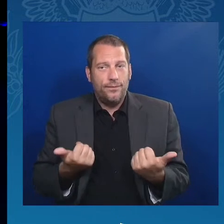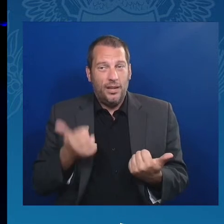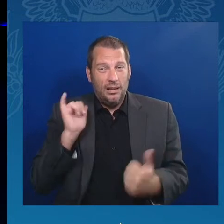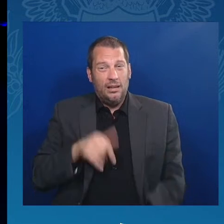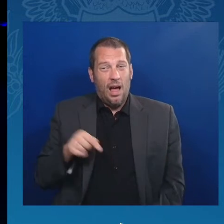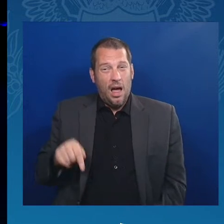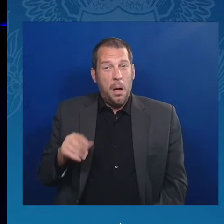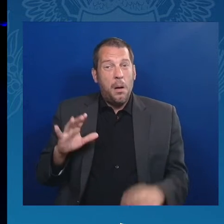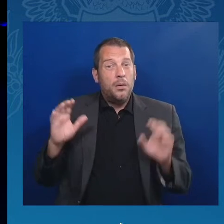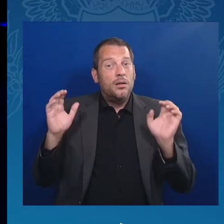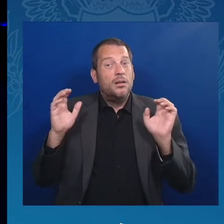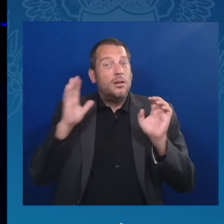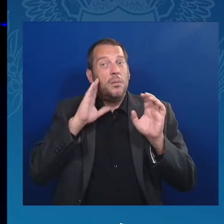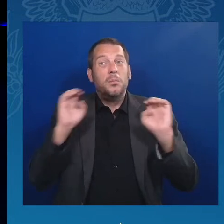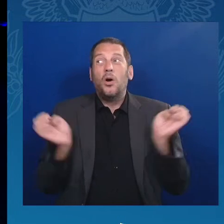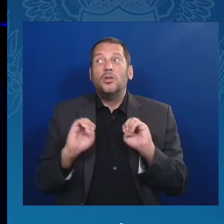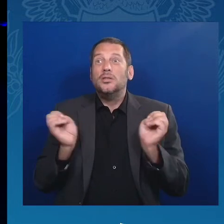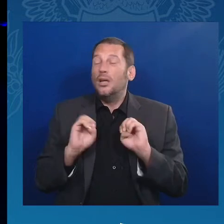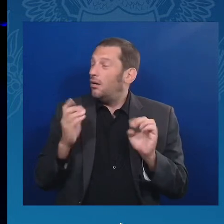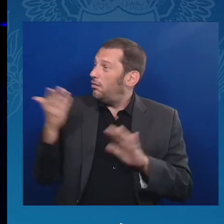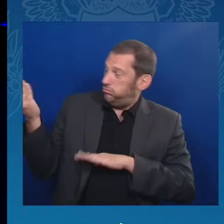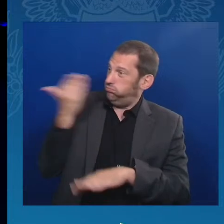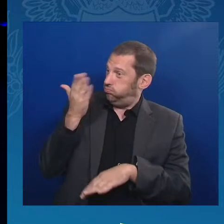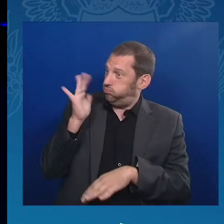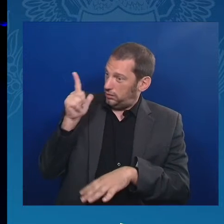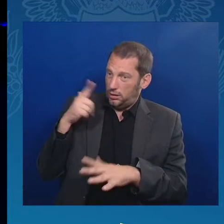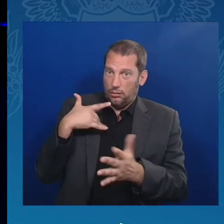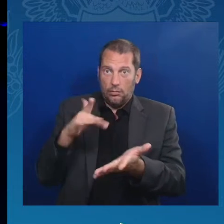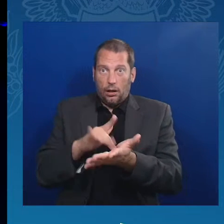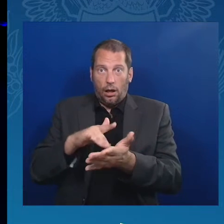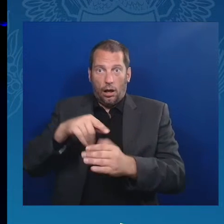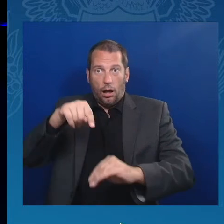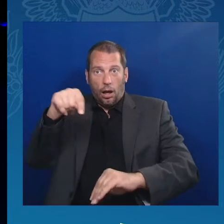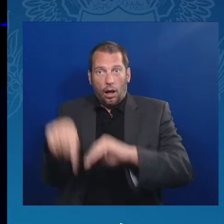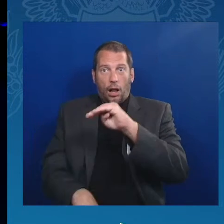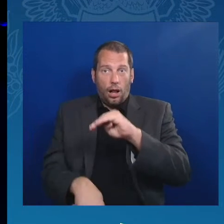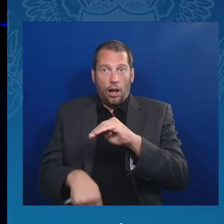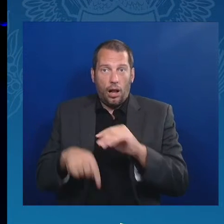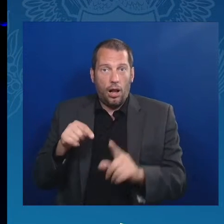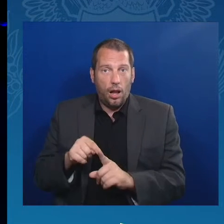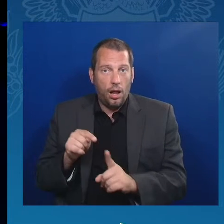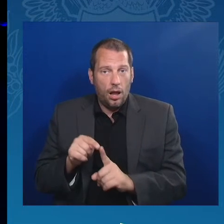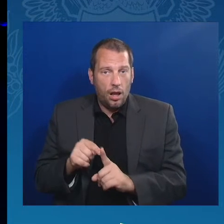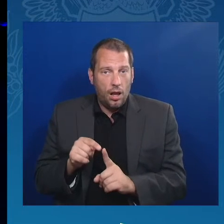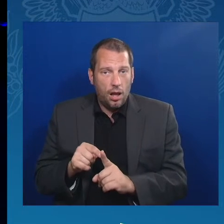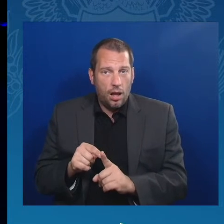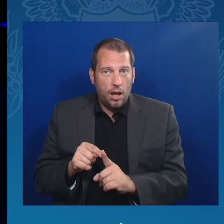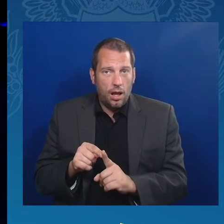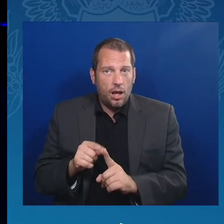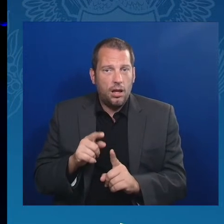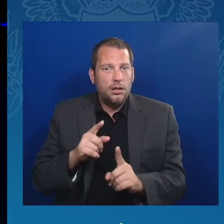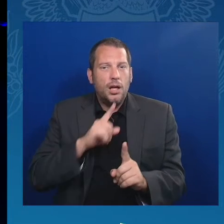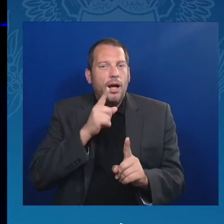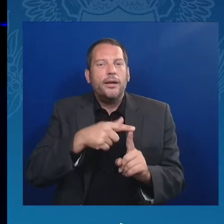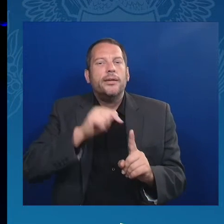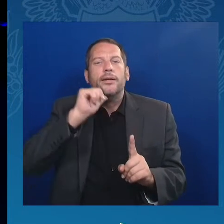Real medical, not liposuction and BBLs. You got that, Drake? You on your own with that.